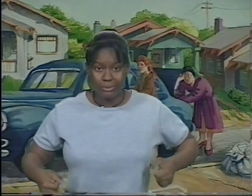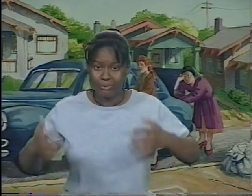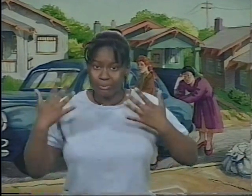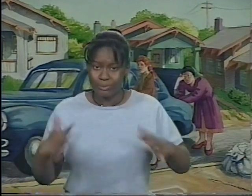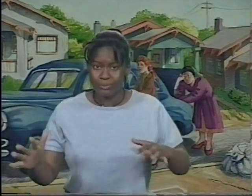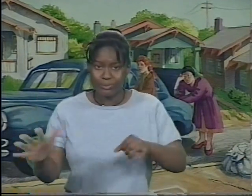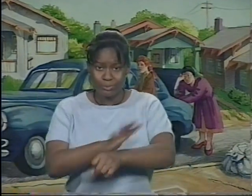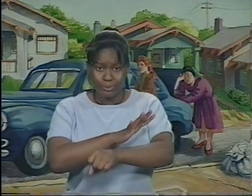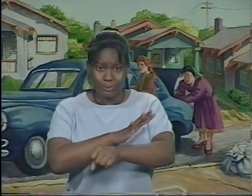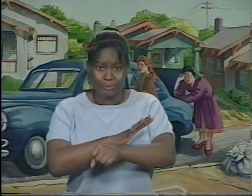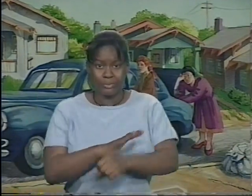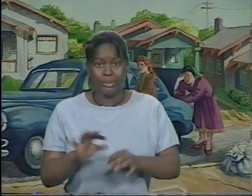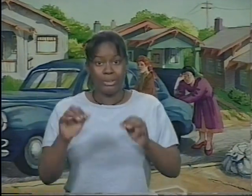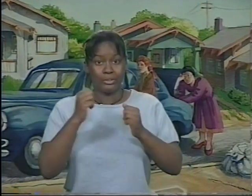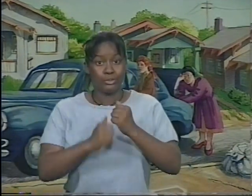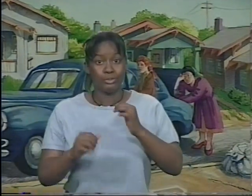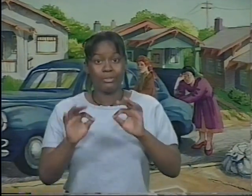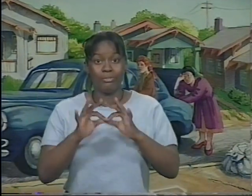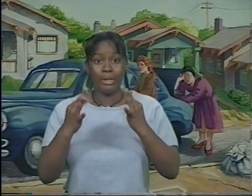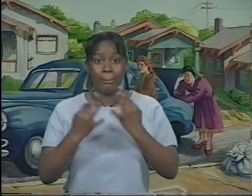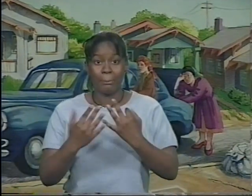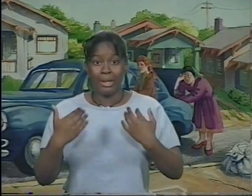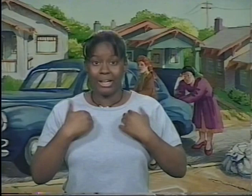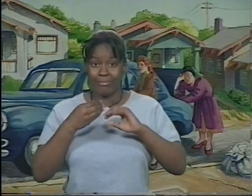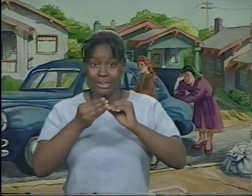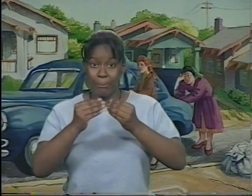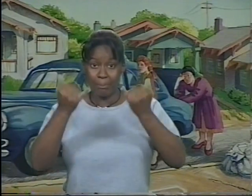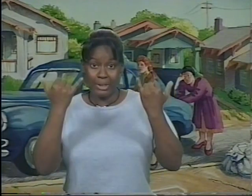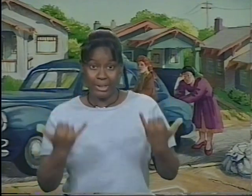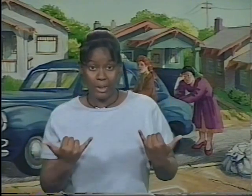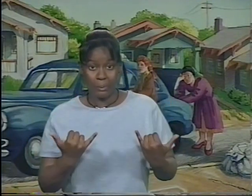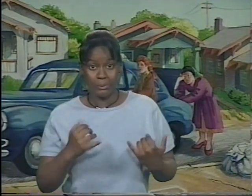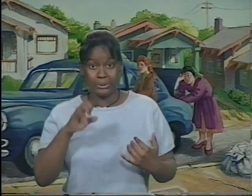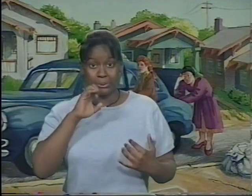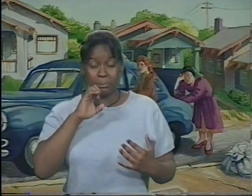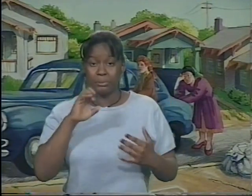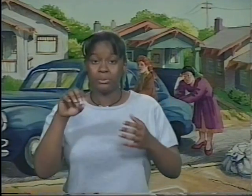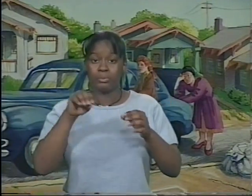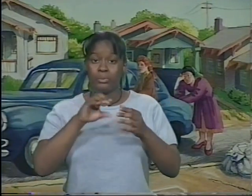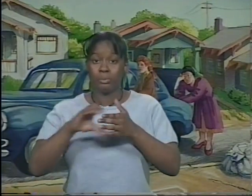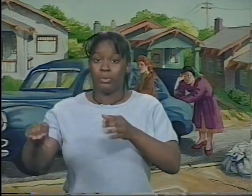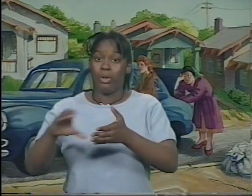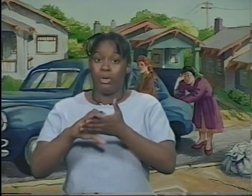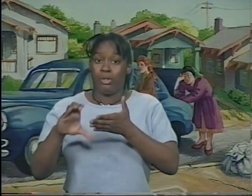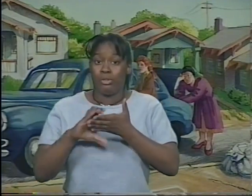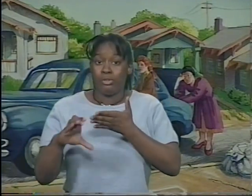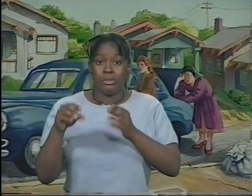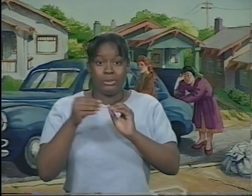with their number 13453, on her two suitcases.